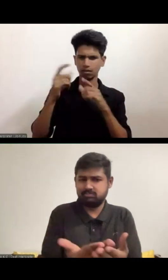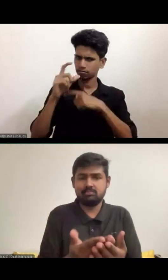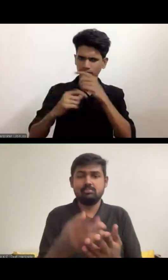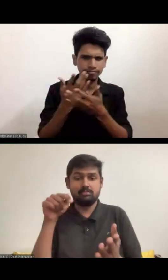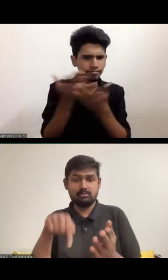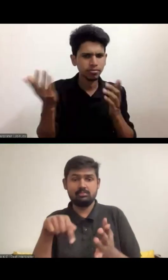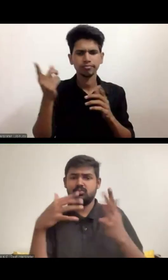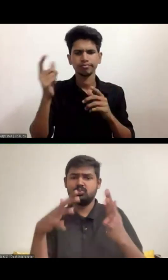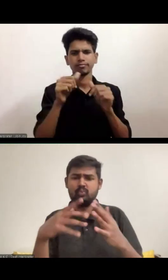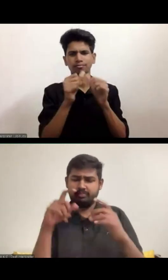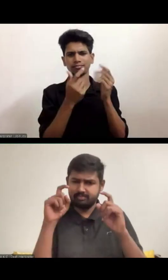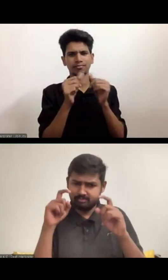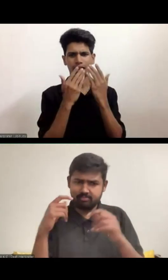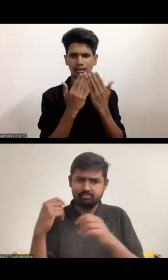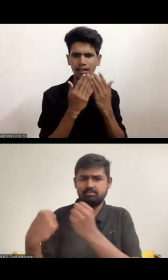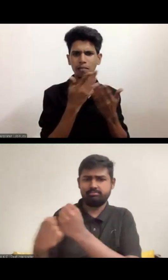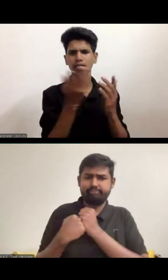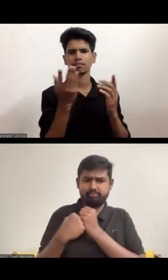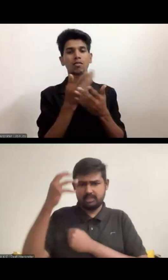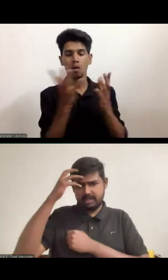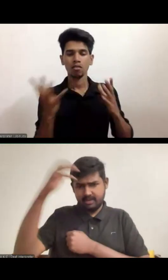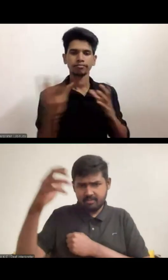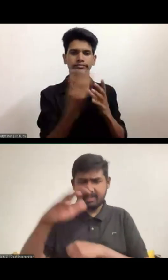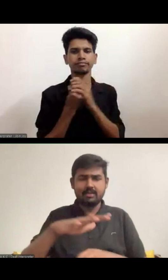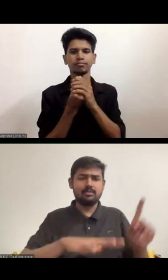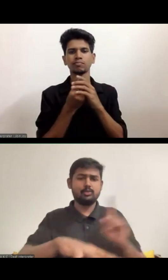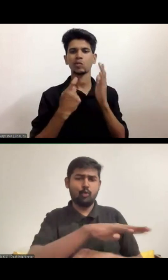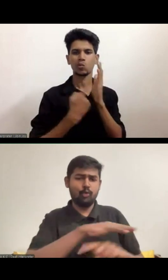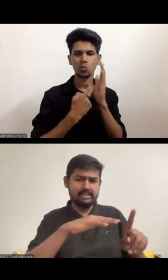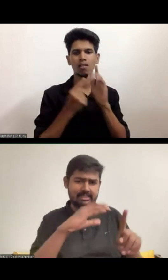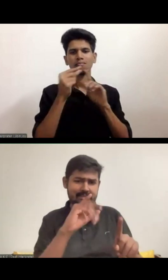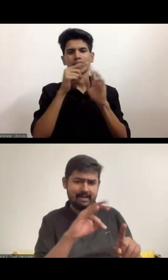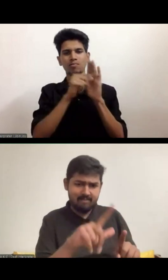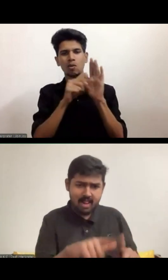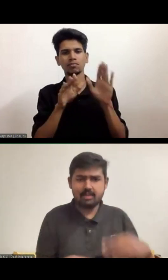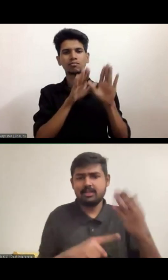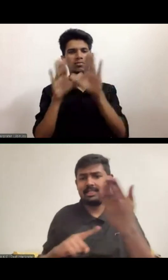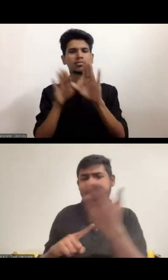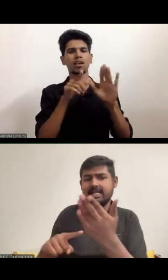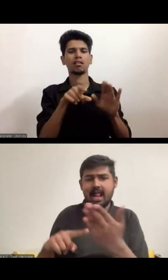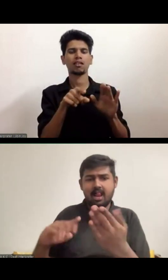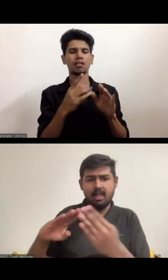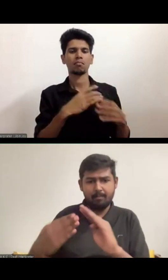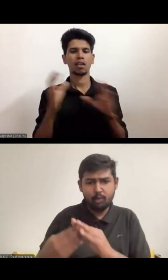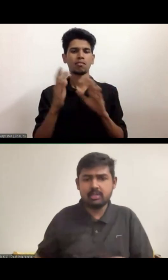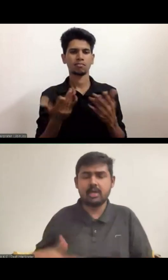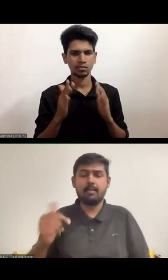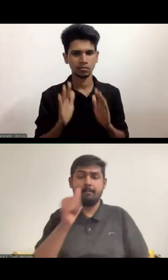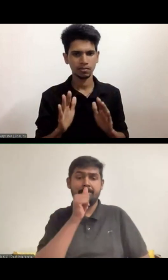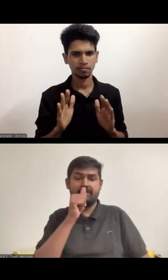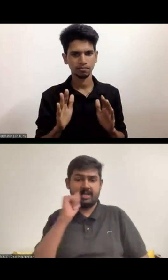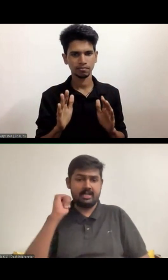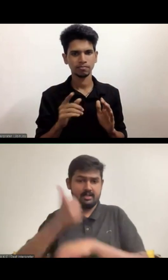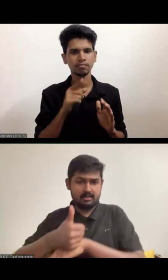Internet governance forums are held nationally, regionally, and globally, to exchange information